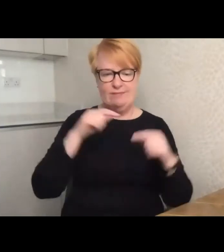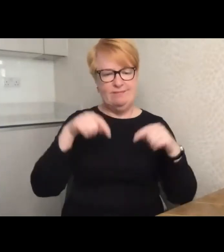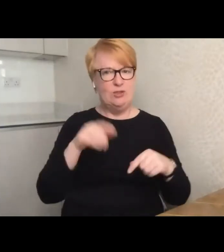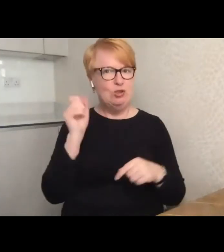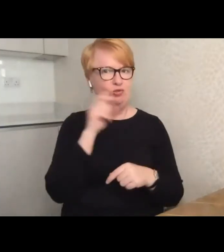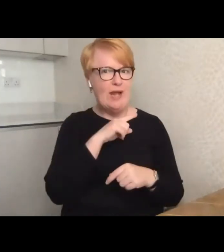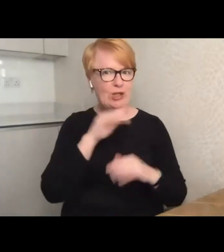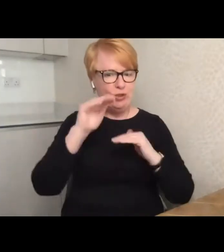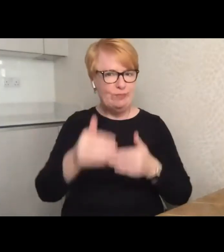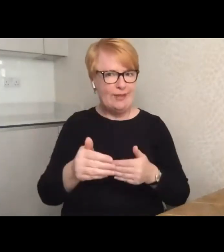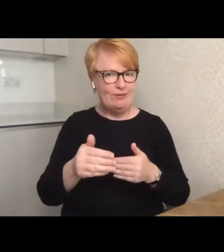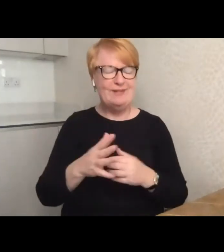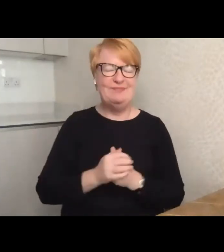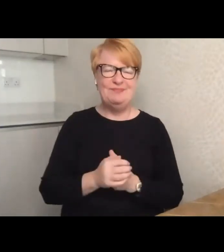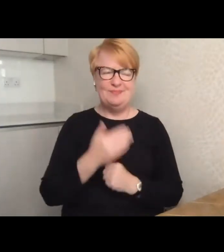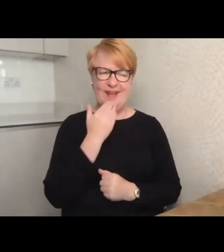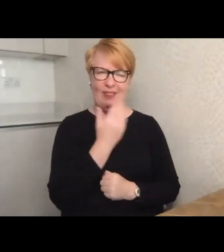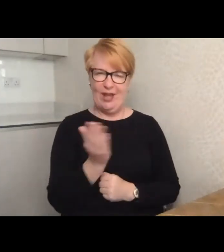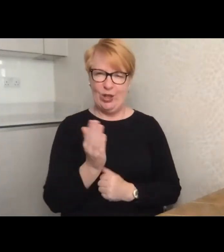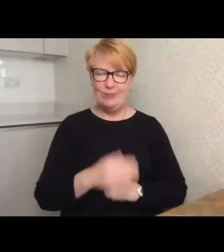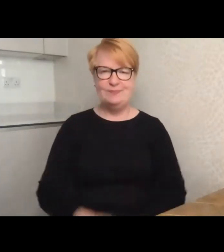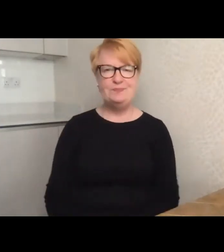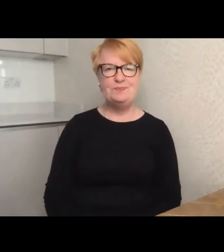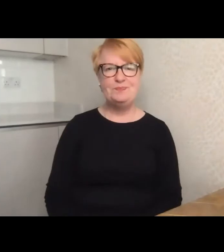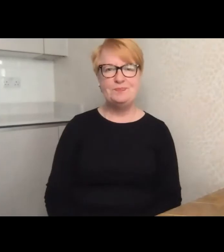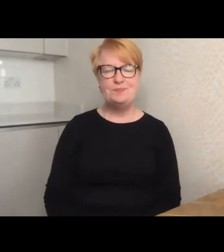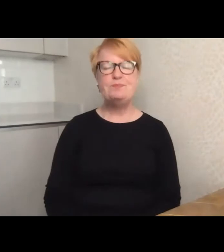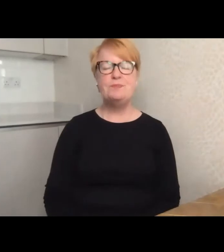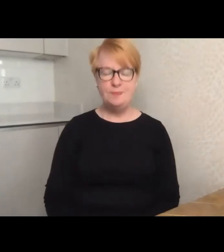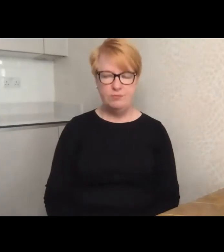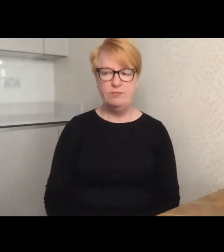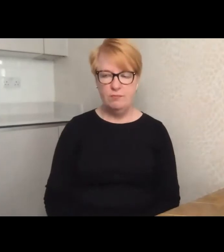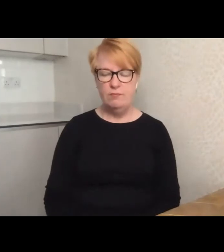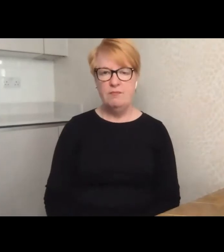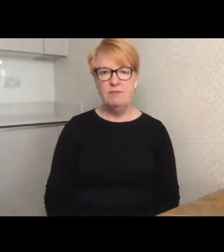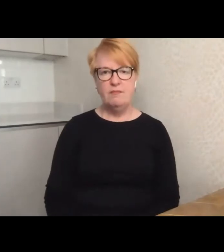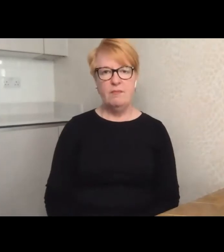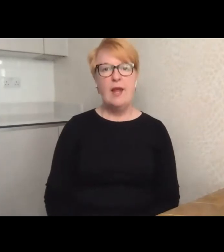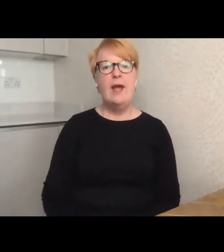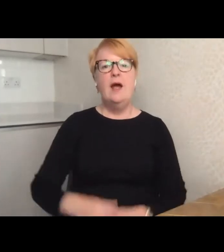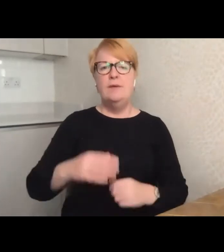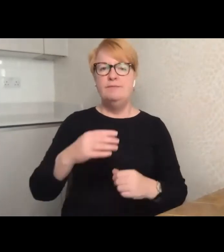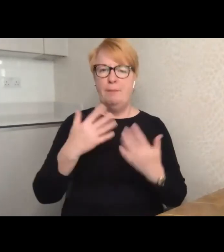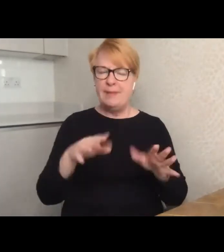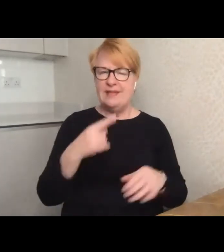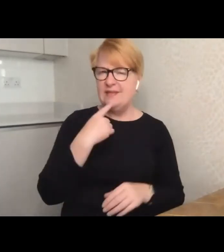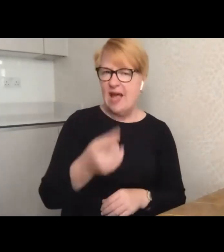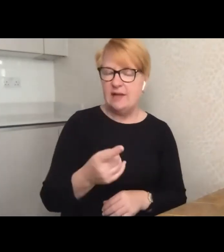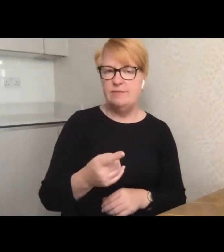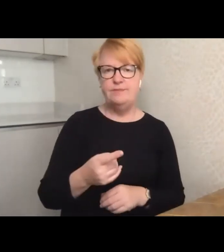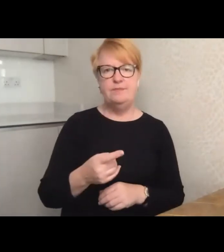Thank you. So as Elisabeth said, let us know that Slido poll, what role you hold in the ecosystem.